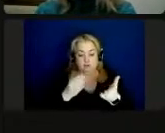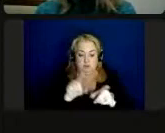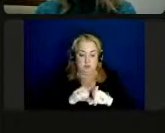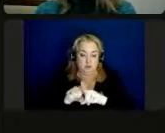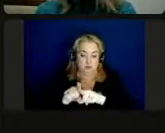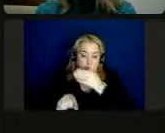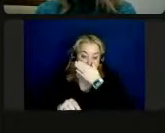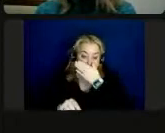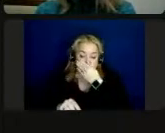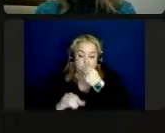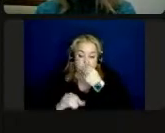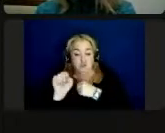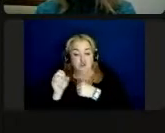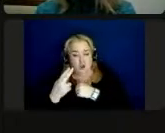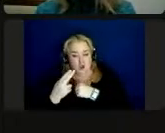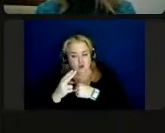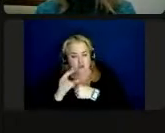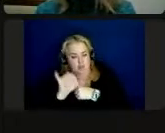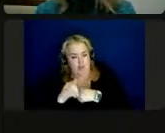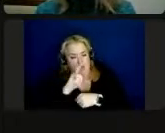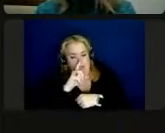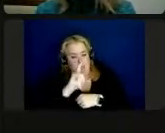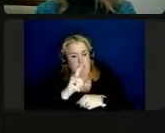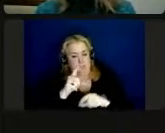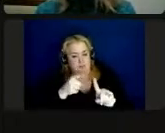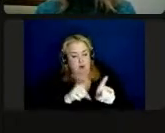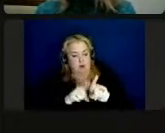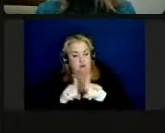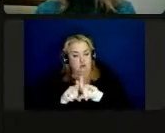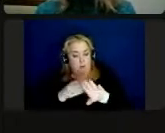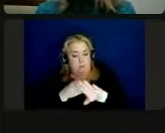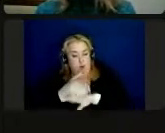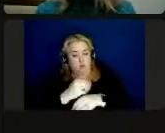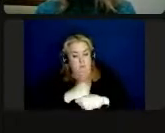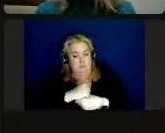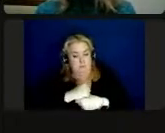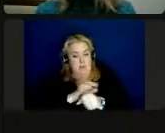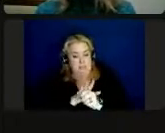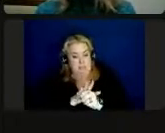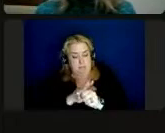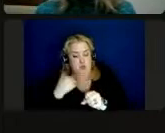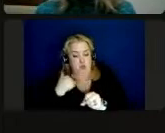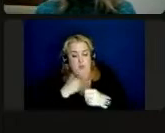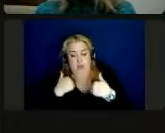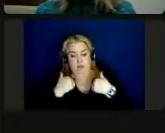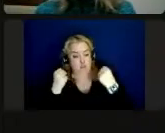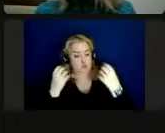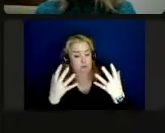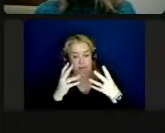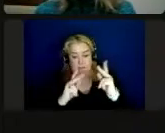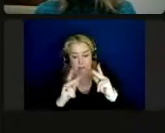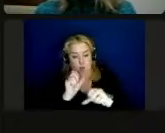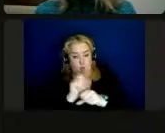HAD SOME OF THAT. CAN YOU SHED THAT COMES IN